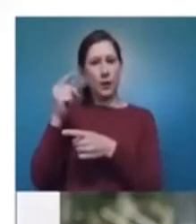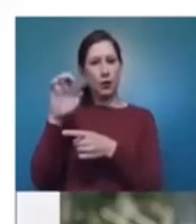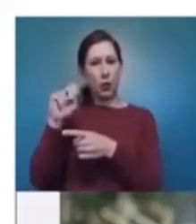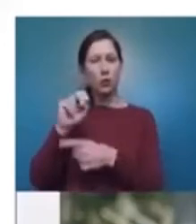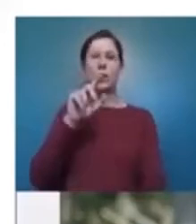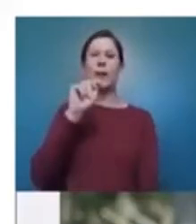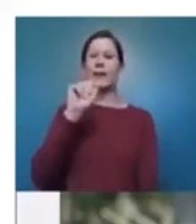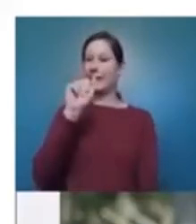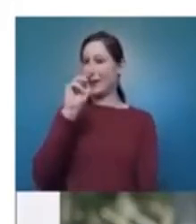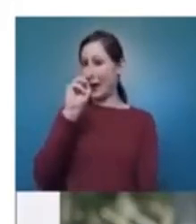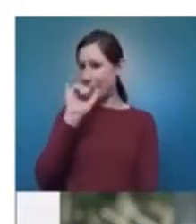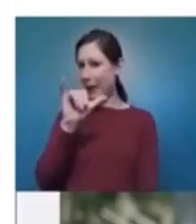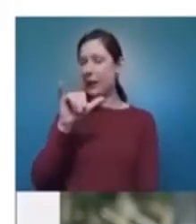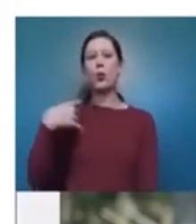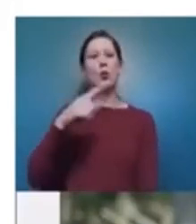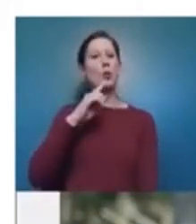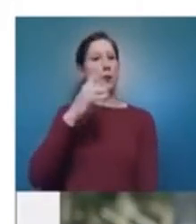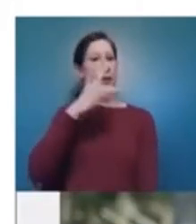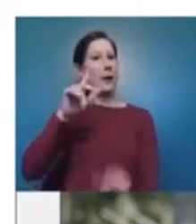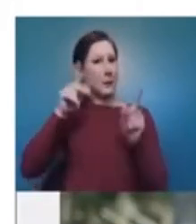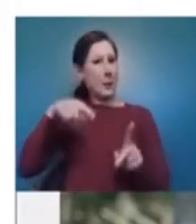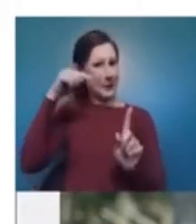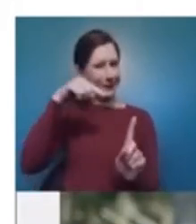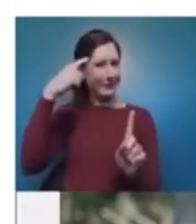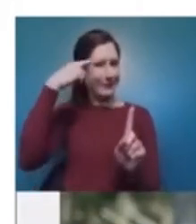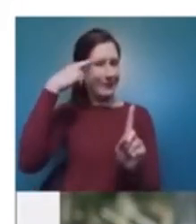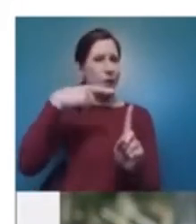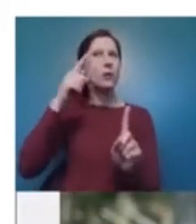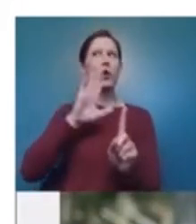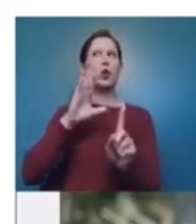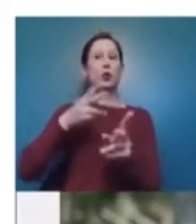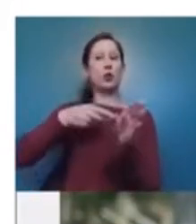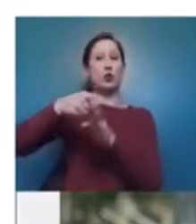thinks she is one of the luckiest people around because she has spent her career working with attractions in the